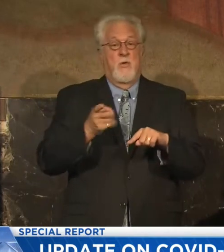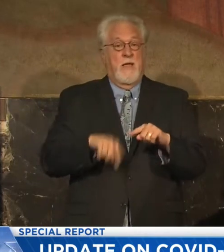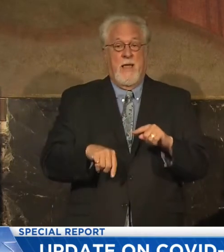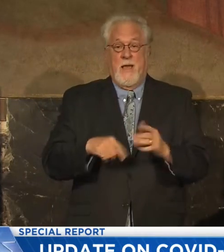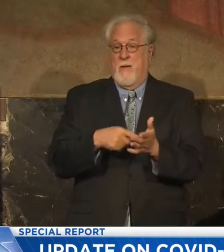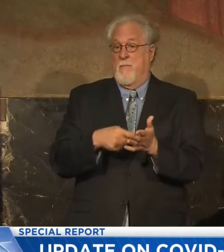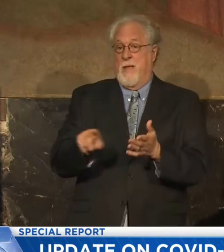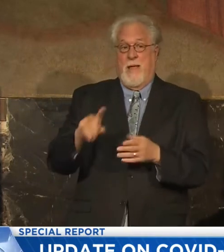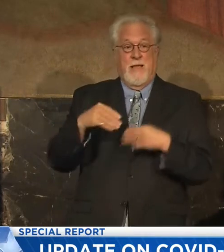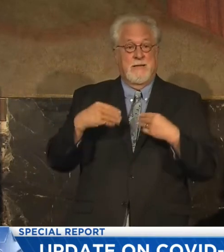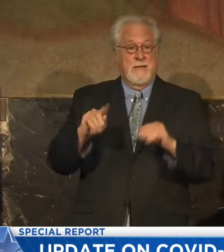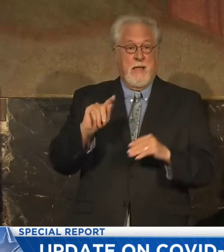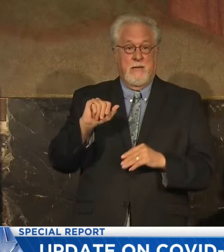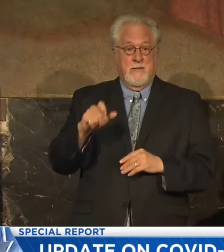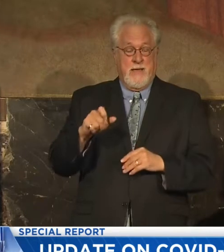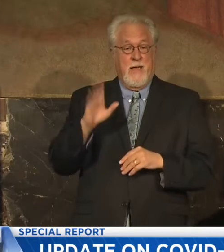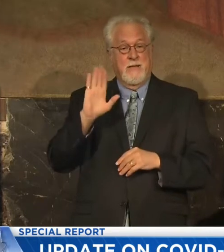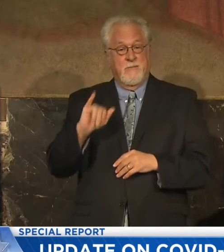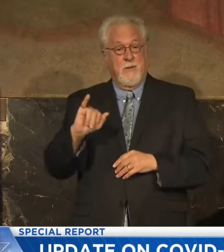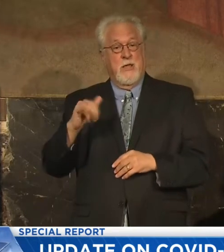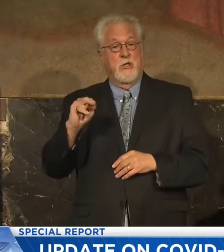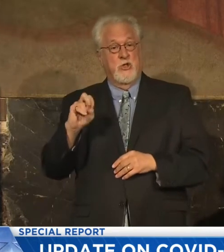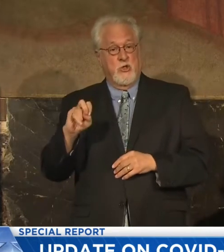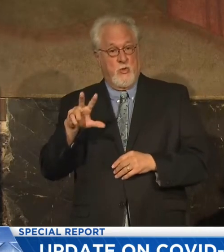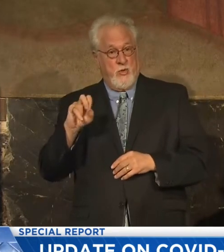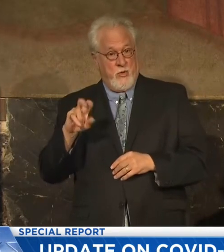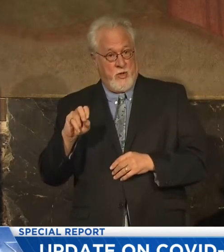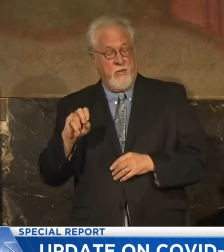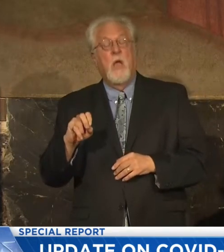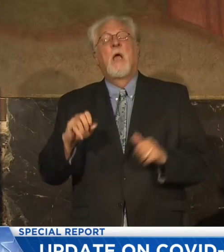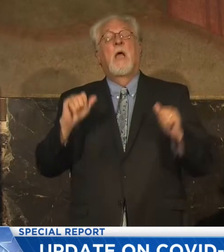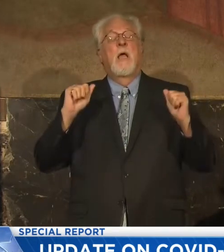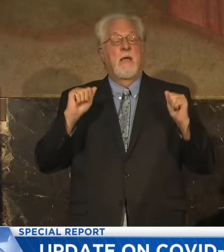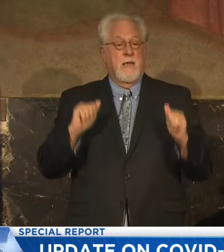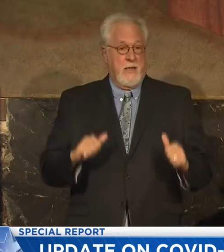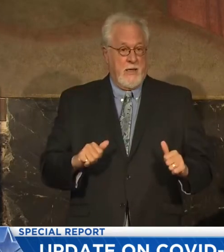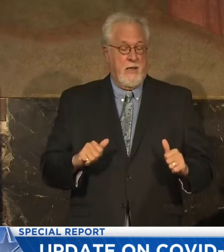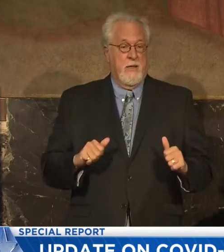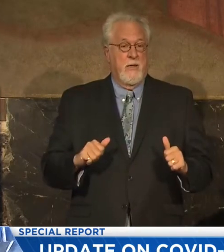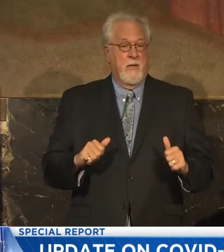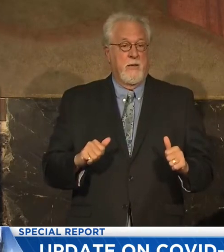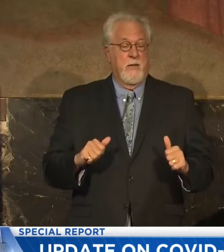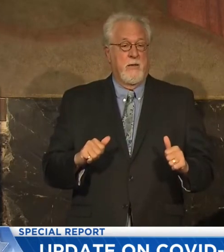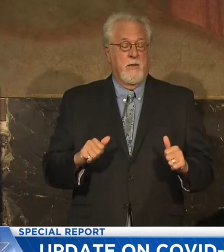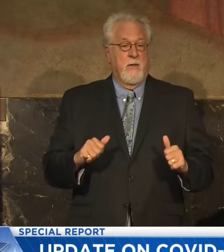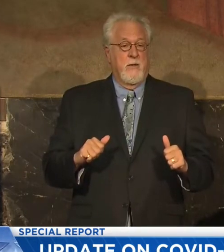RETURNS AND REMIT THE SALES TAX AND ANY INTEREST OWED BY JUNE 30TH.